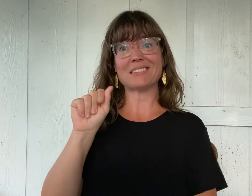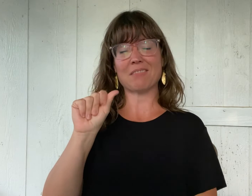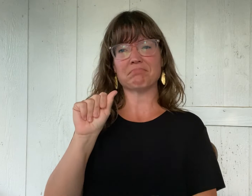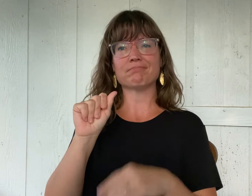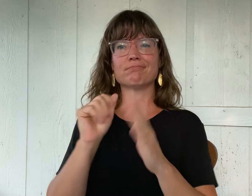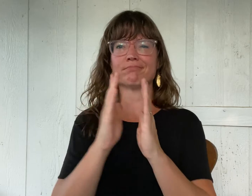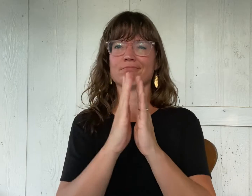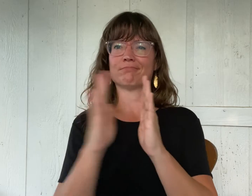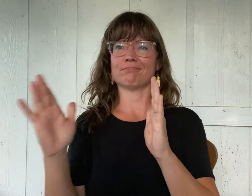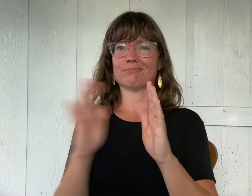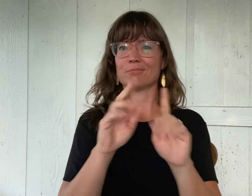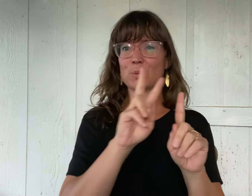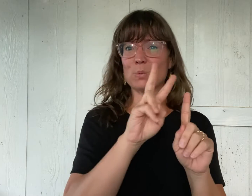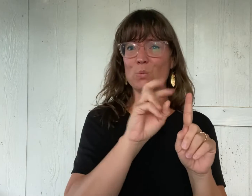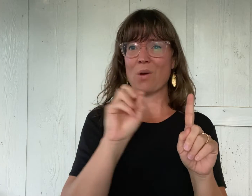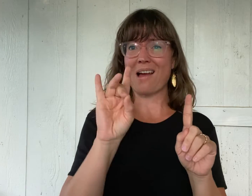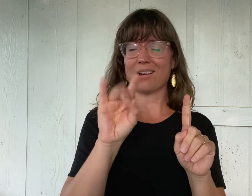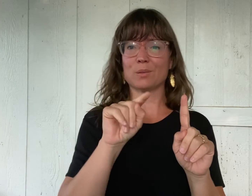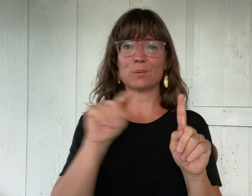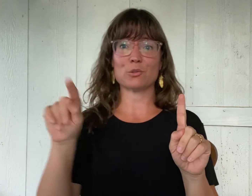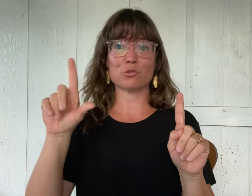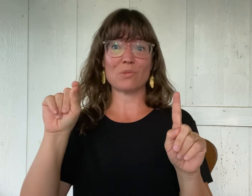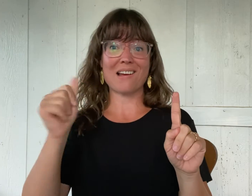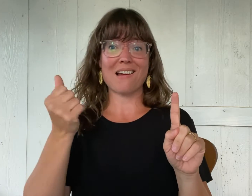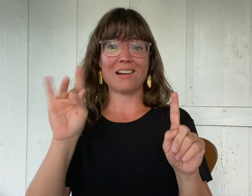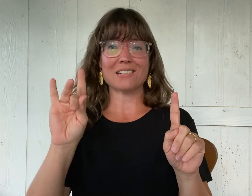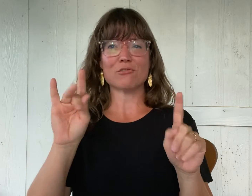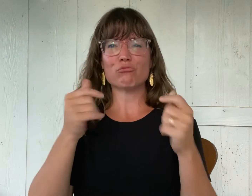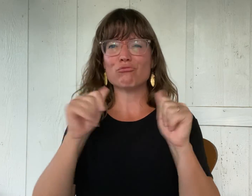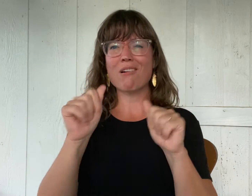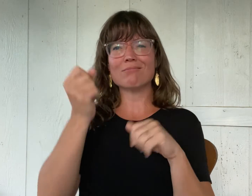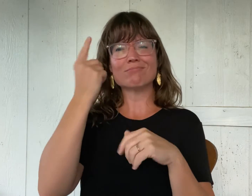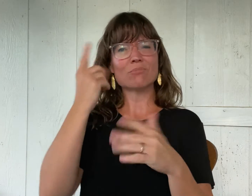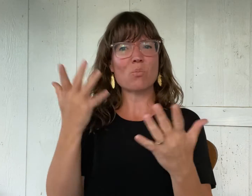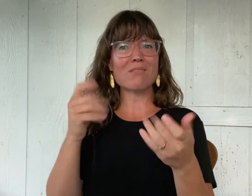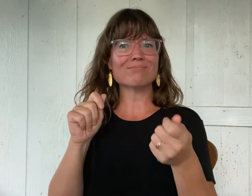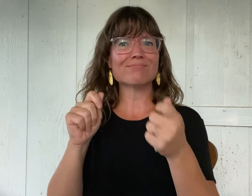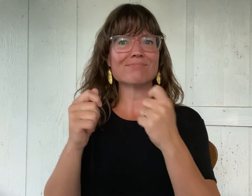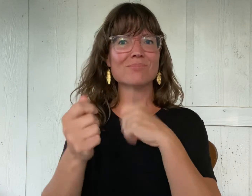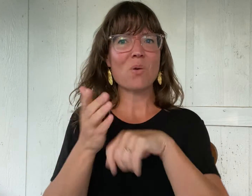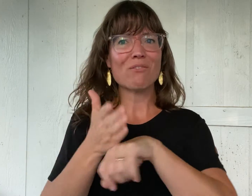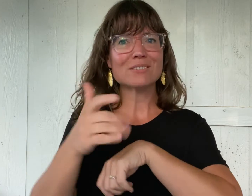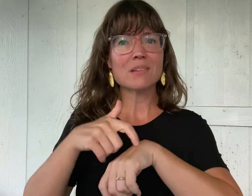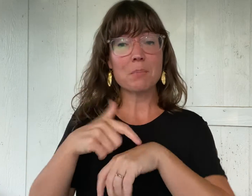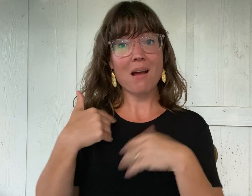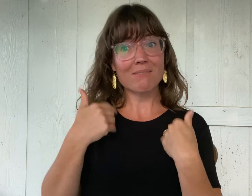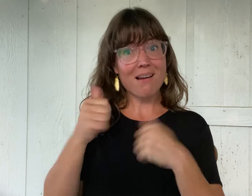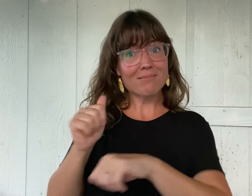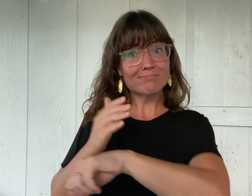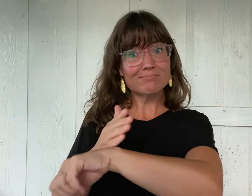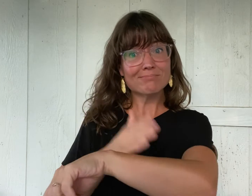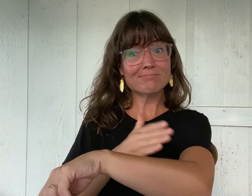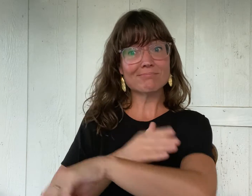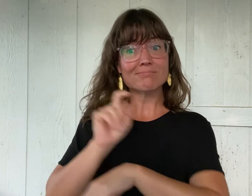We studied data from 2008 to 2018 to try to understand the change over time